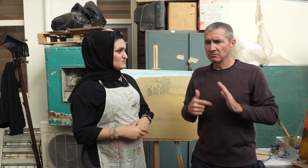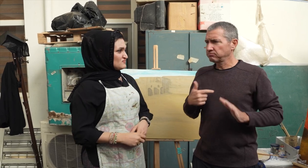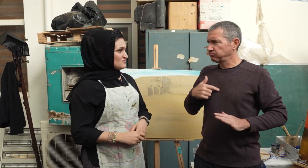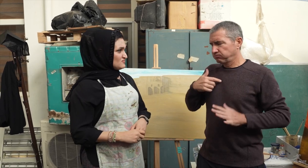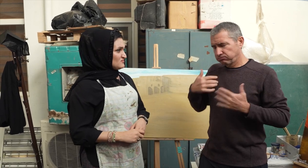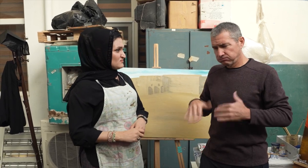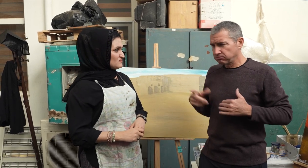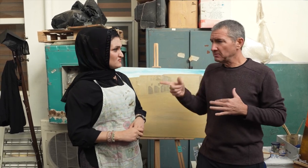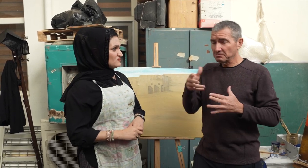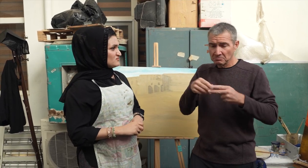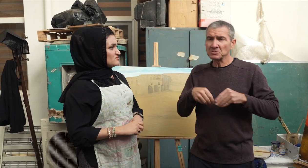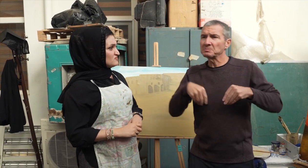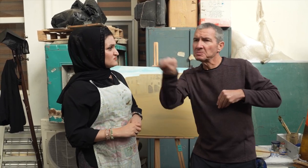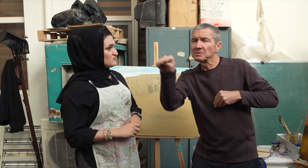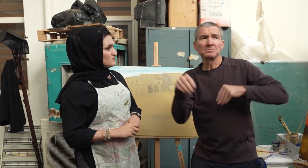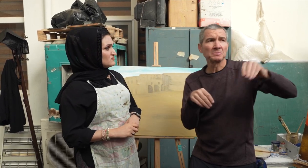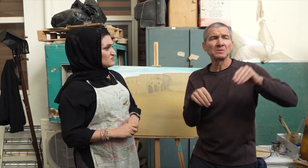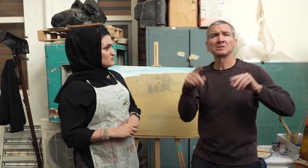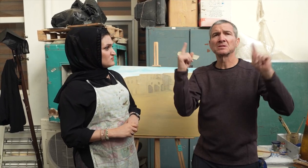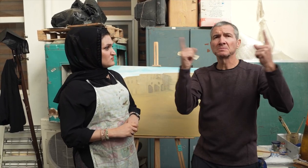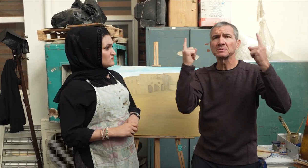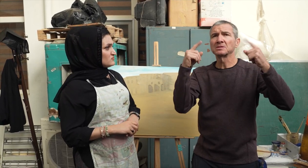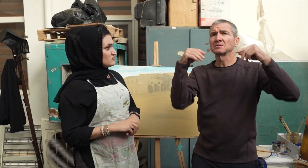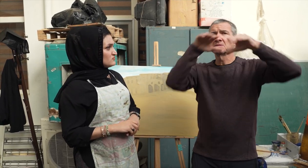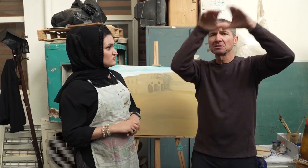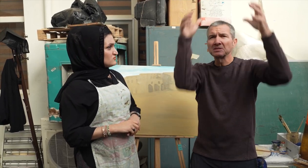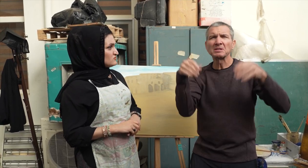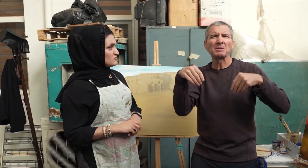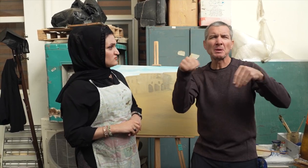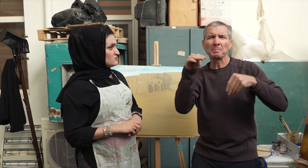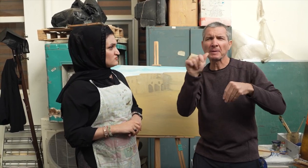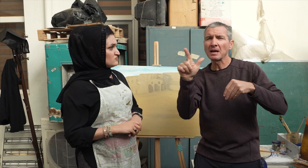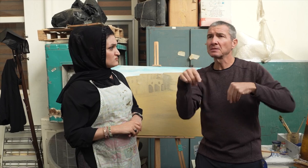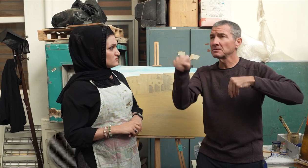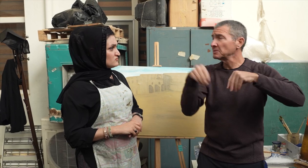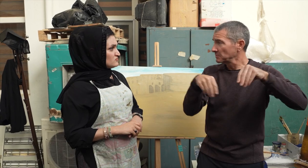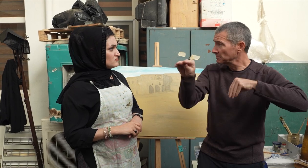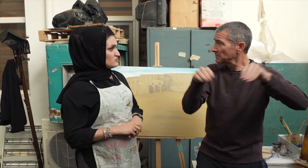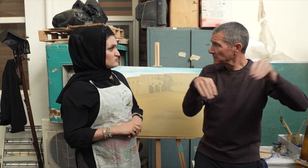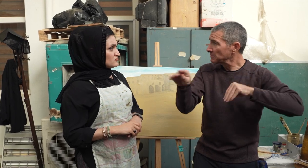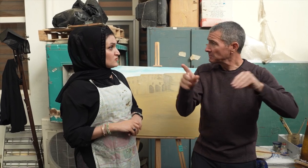Kudos to your talents. Do you sell your artwork at the malls and others?